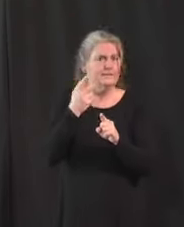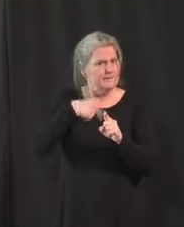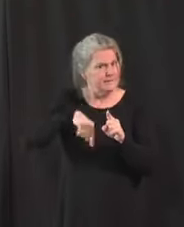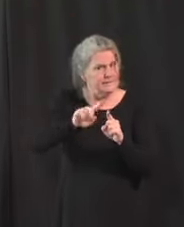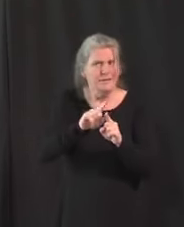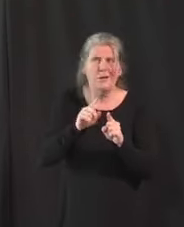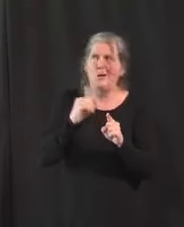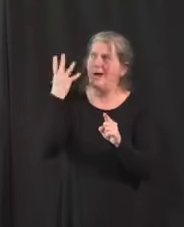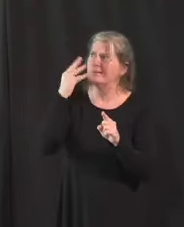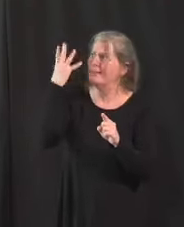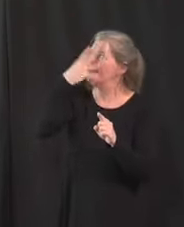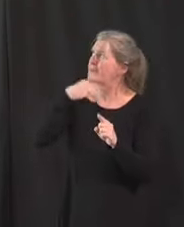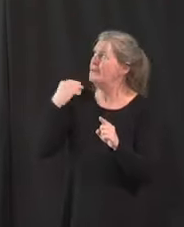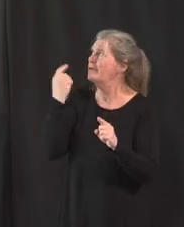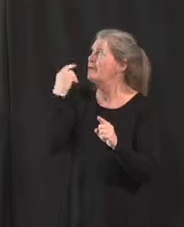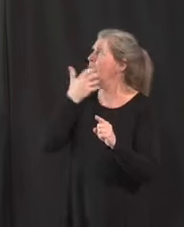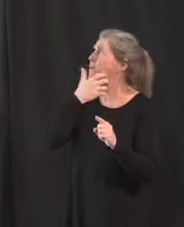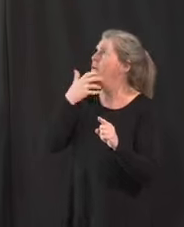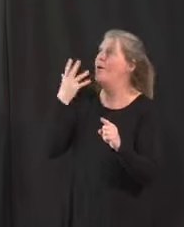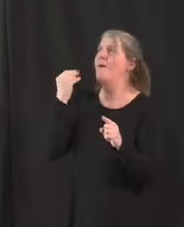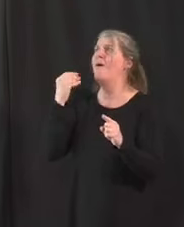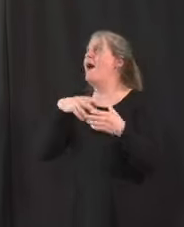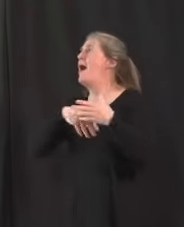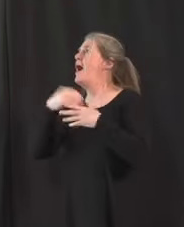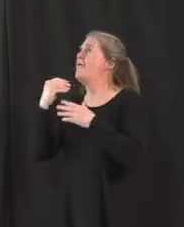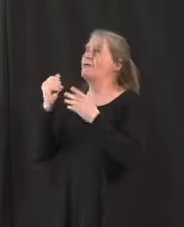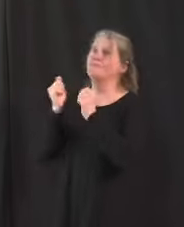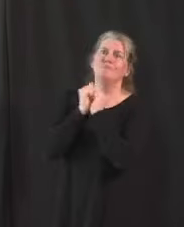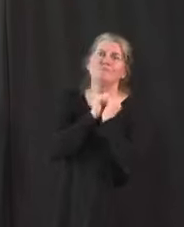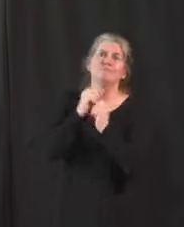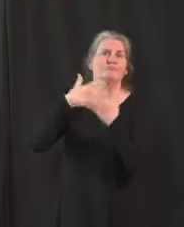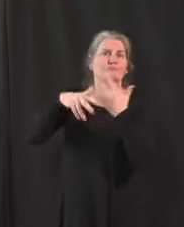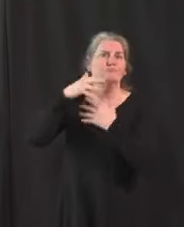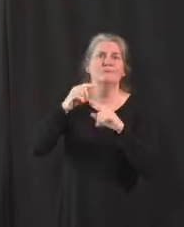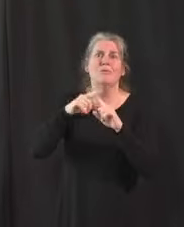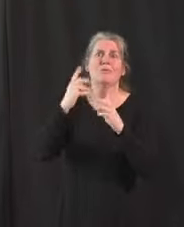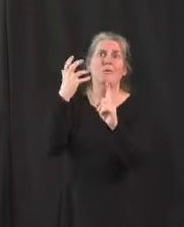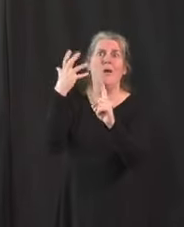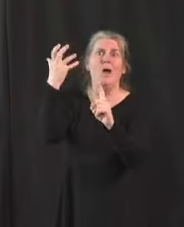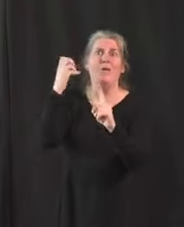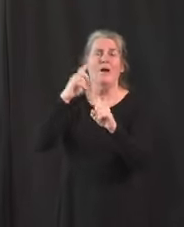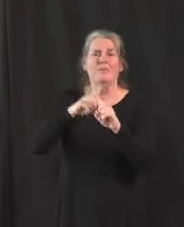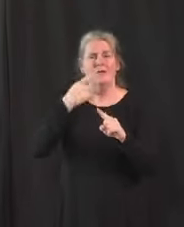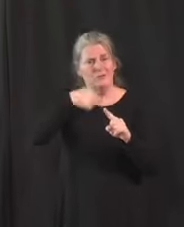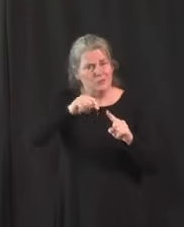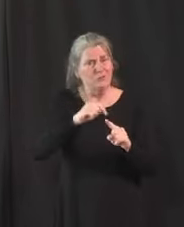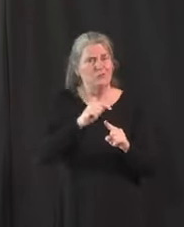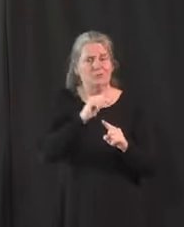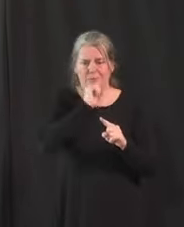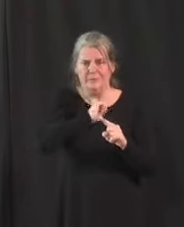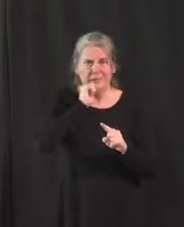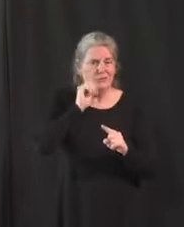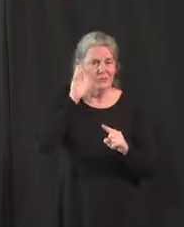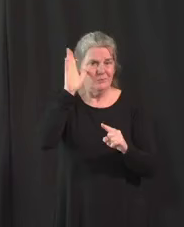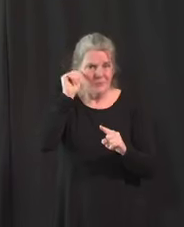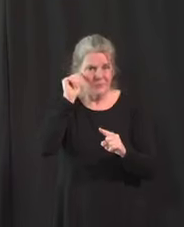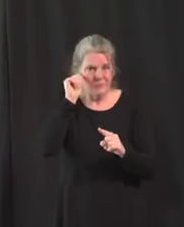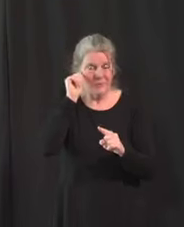THAT THIS IS THE HARDEST TIME. PEOPLE ARE WANTING TO GET OUT. THE GOOD WORK WE DO NOW